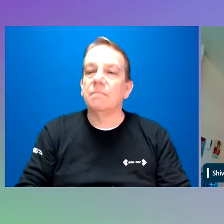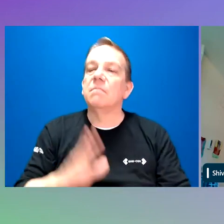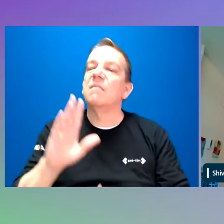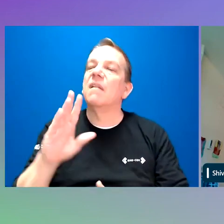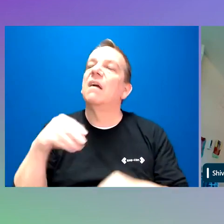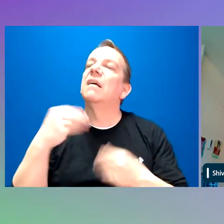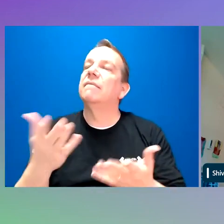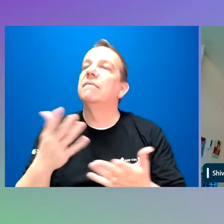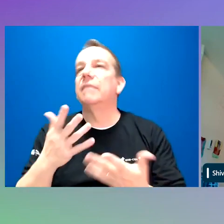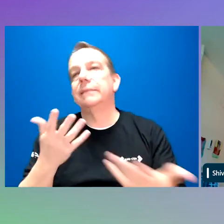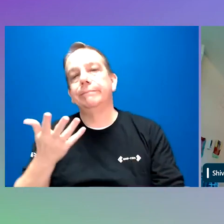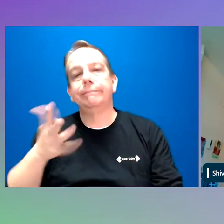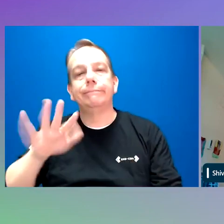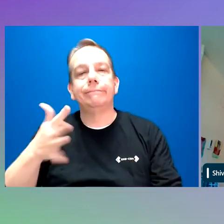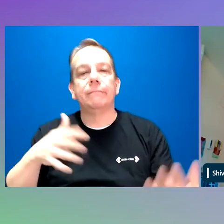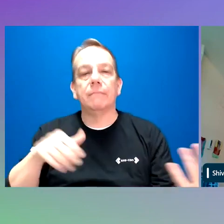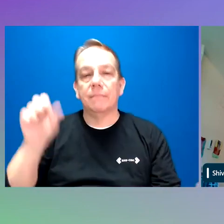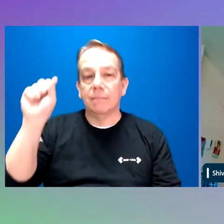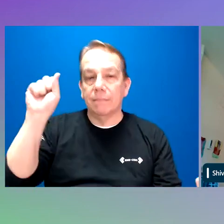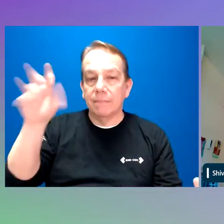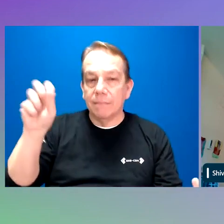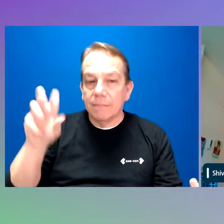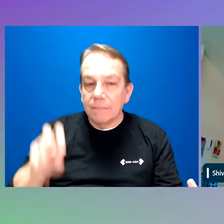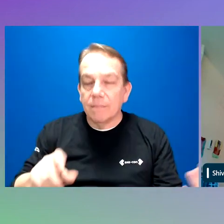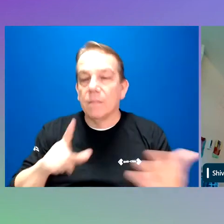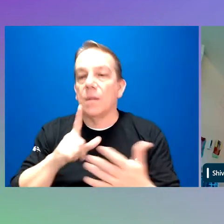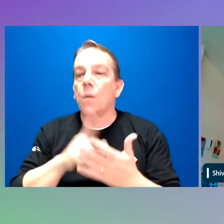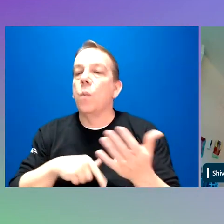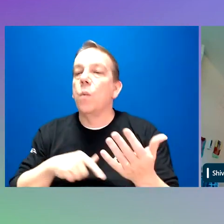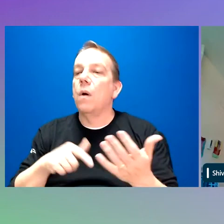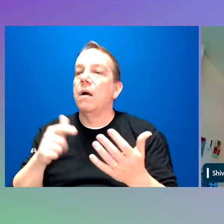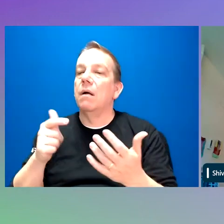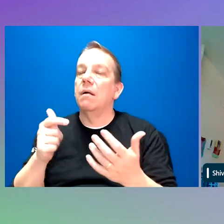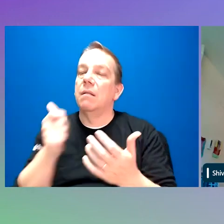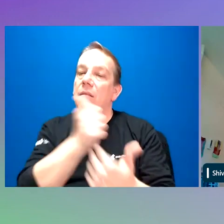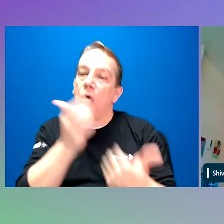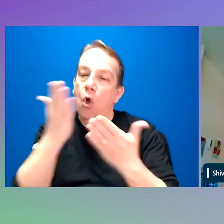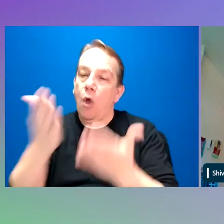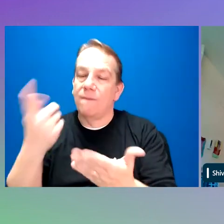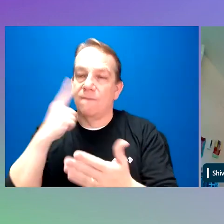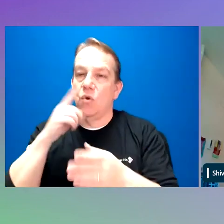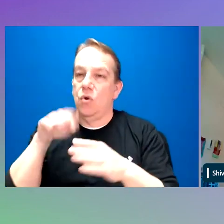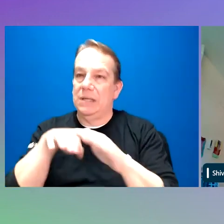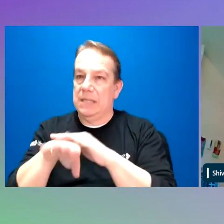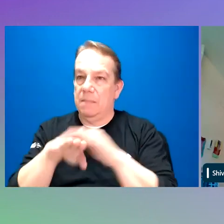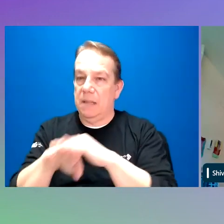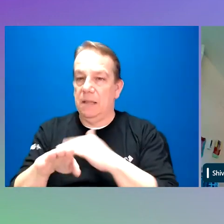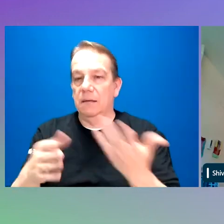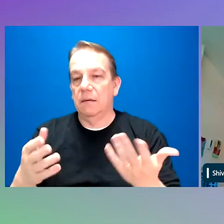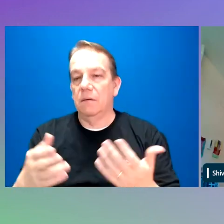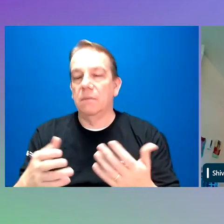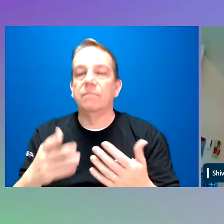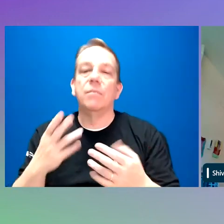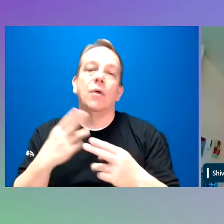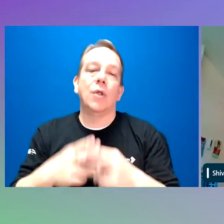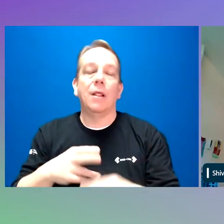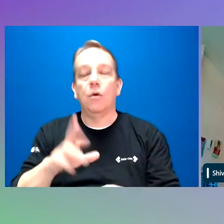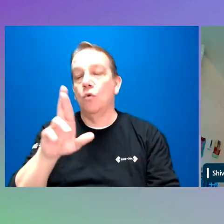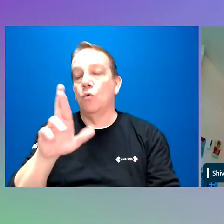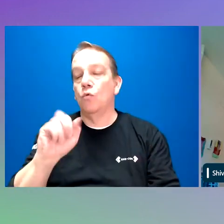rundown of, um, what. What all we offer for access ability, we